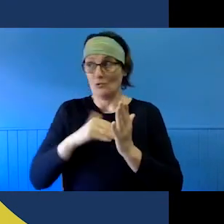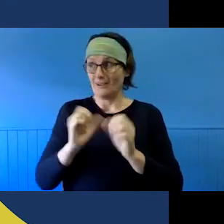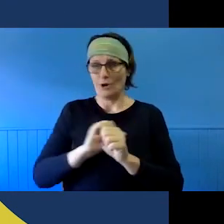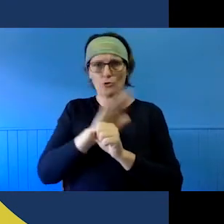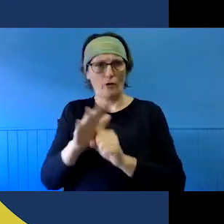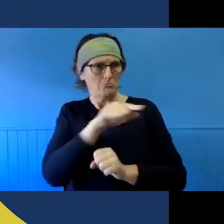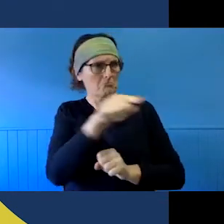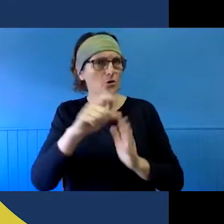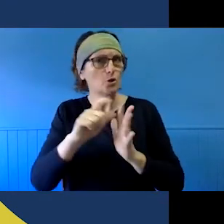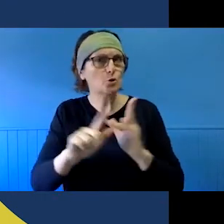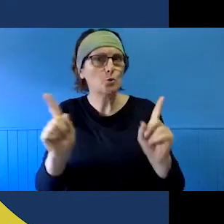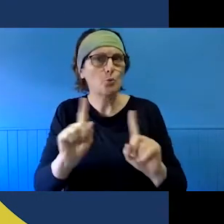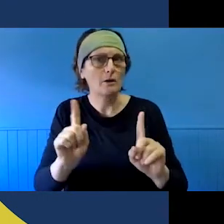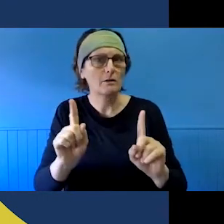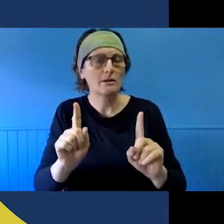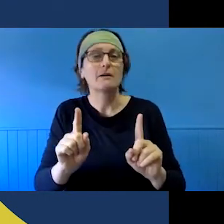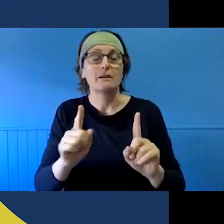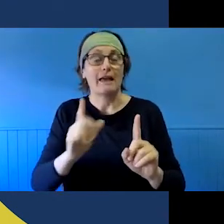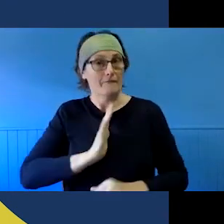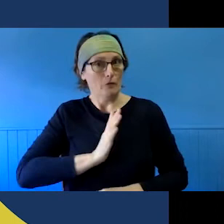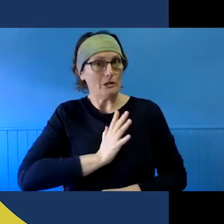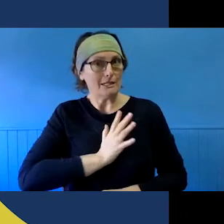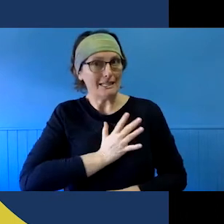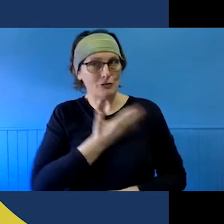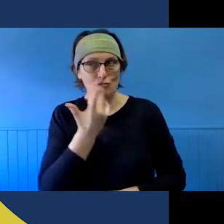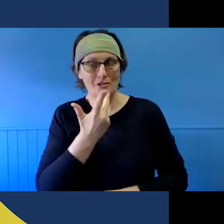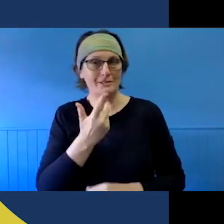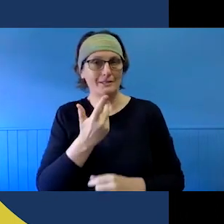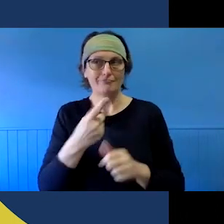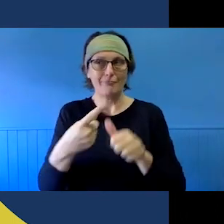some interesting findings including audiences are